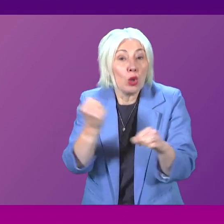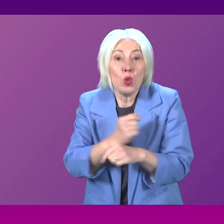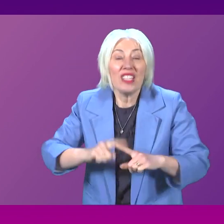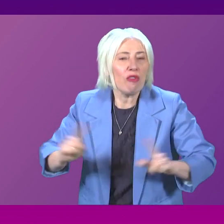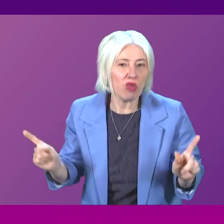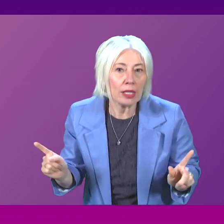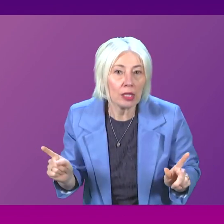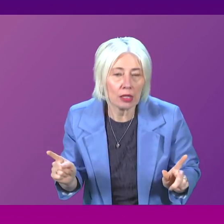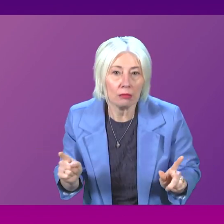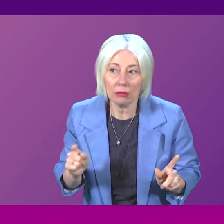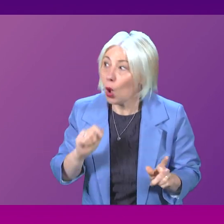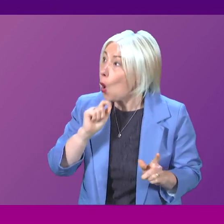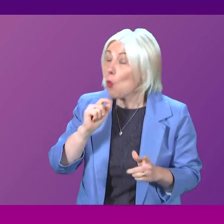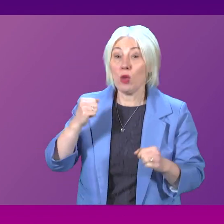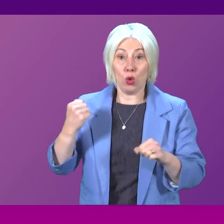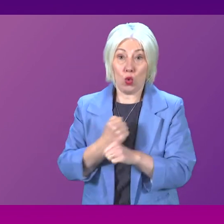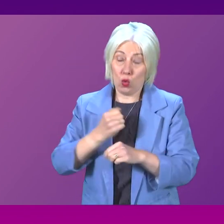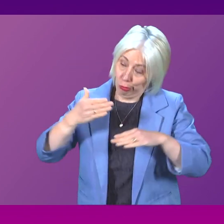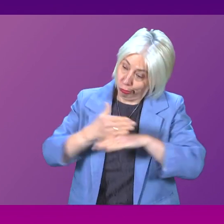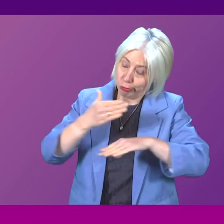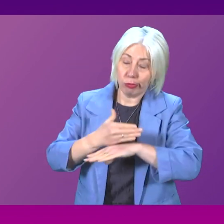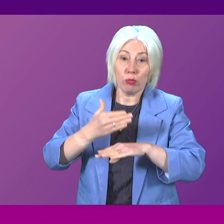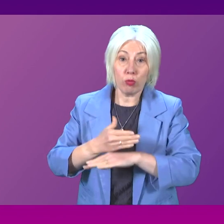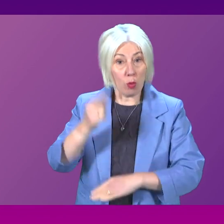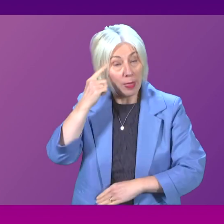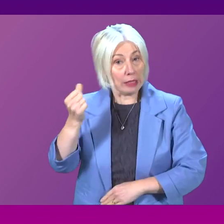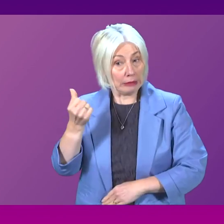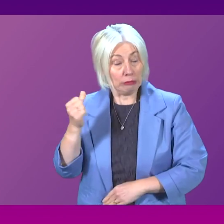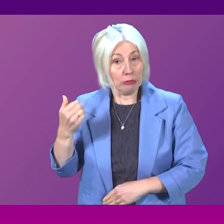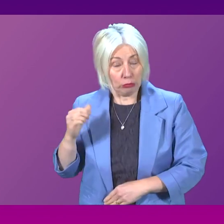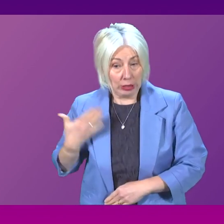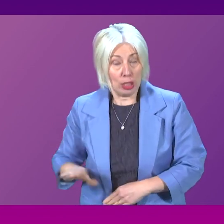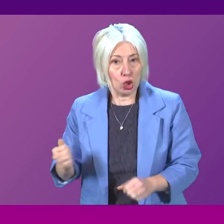We are taking the actions that require to be taken and we will continue to do so to